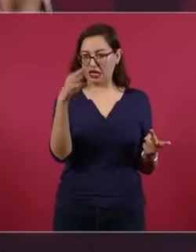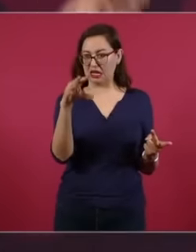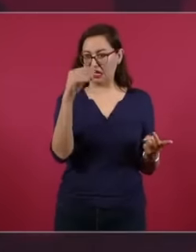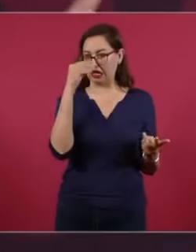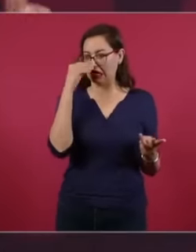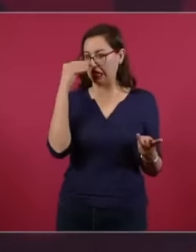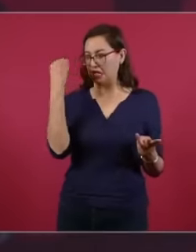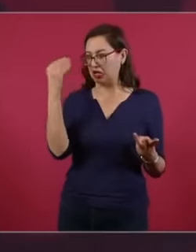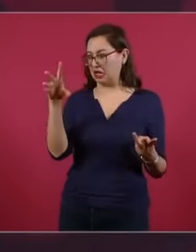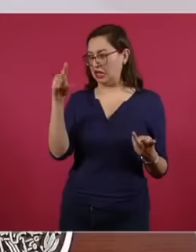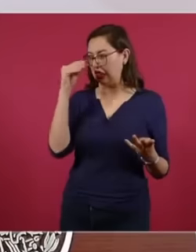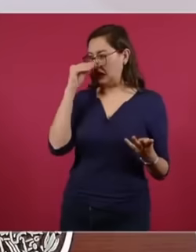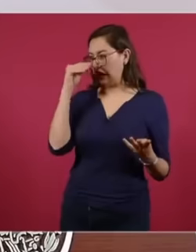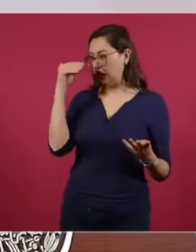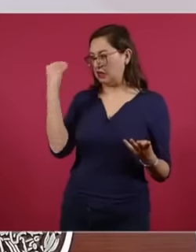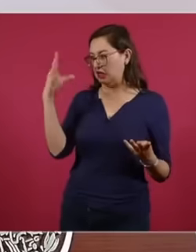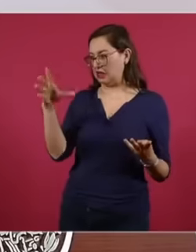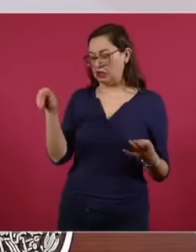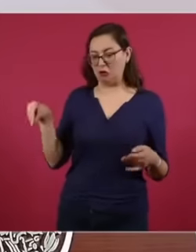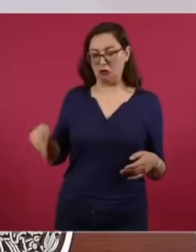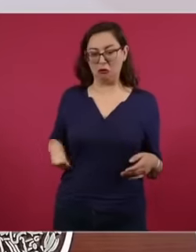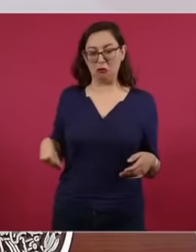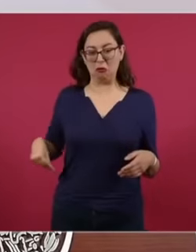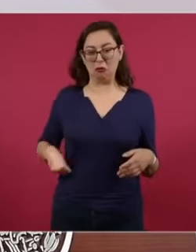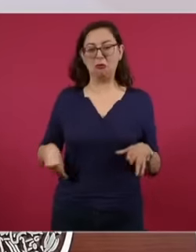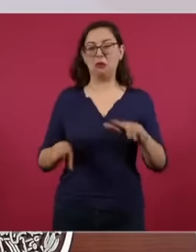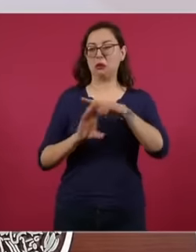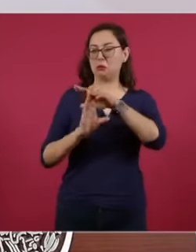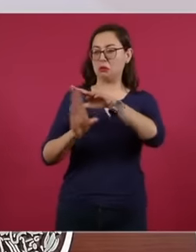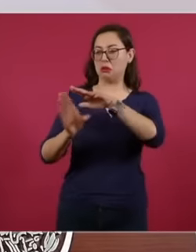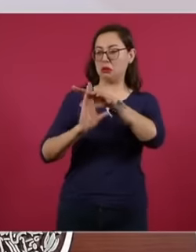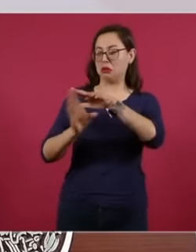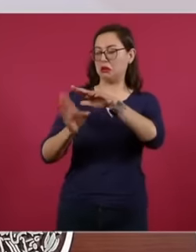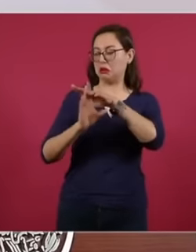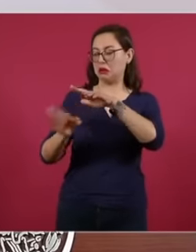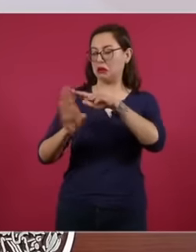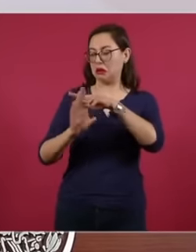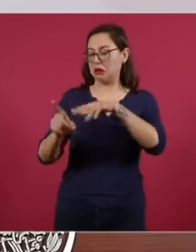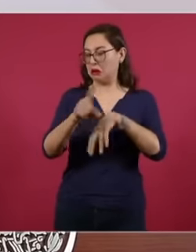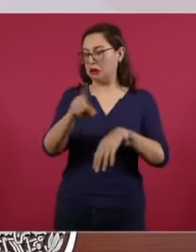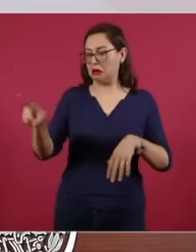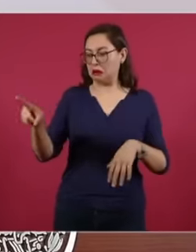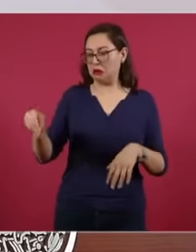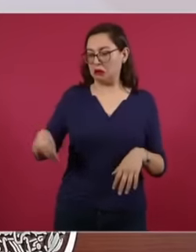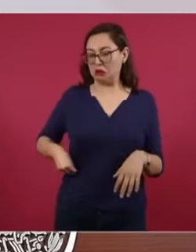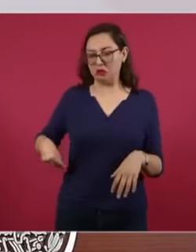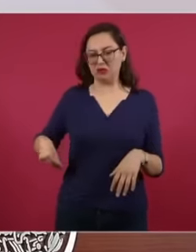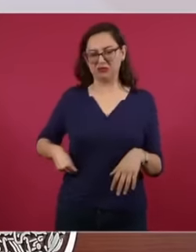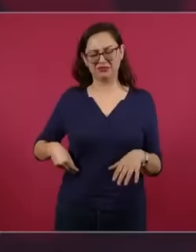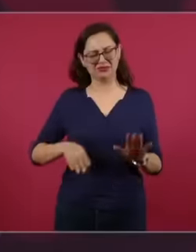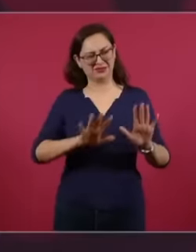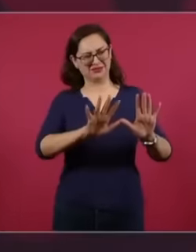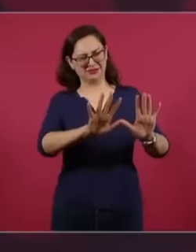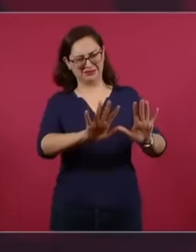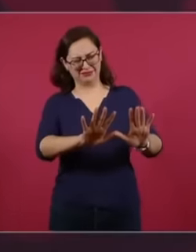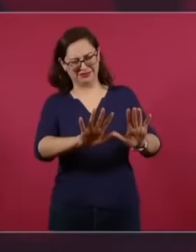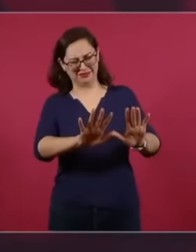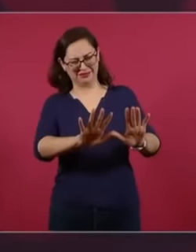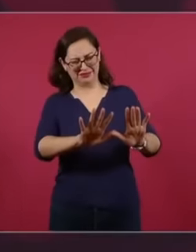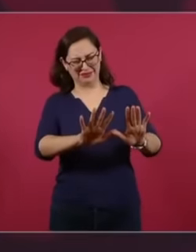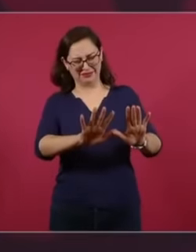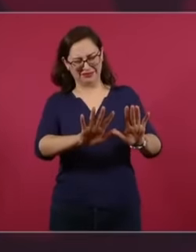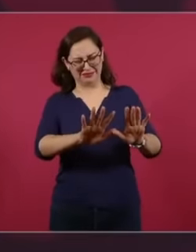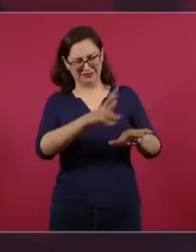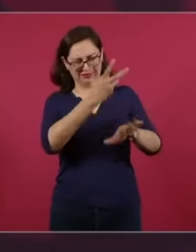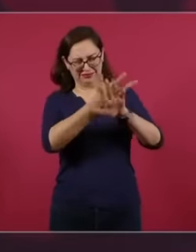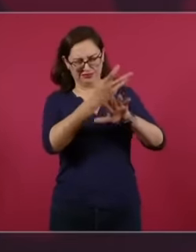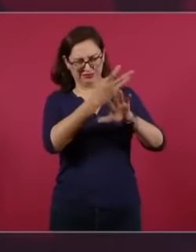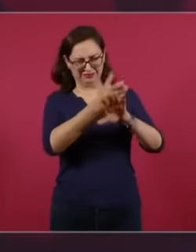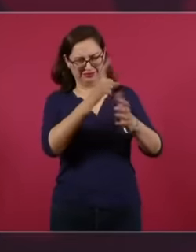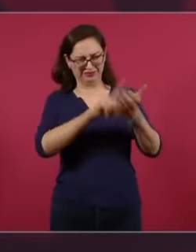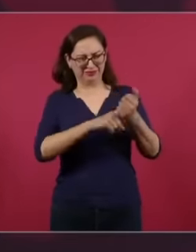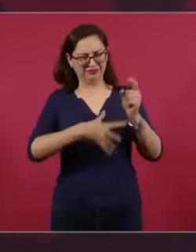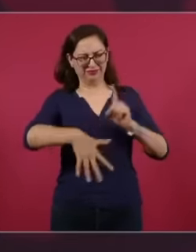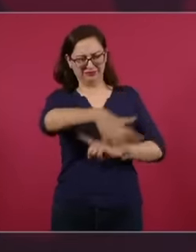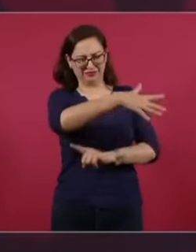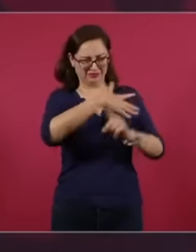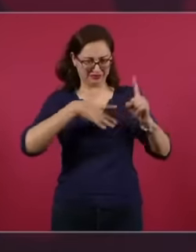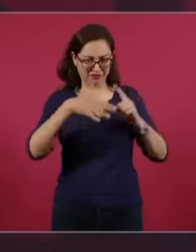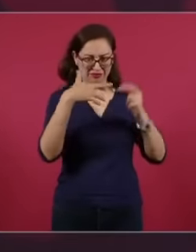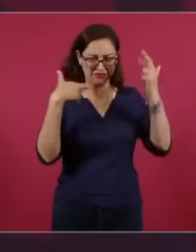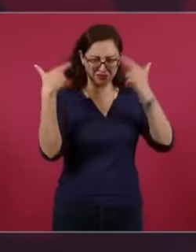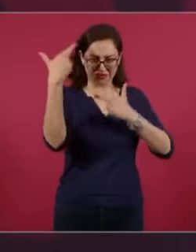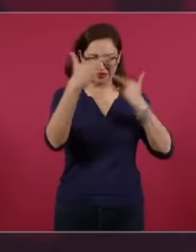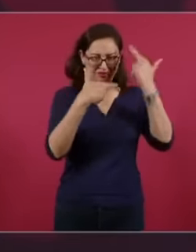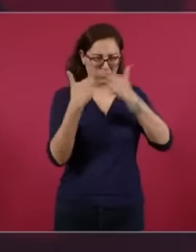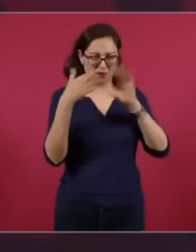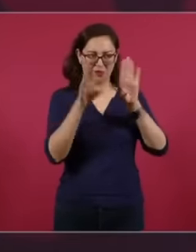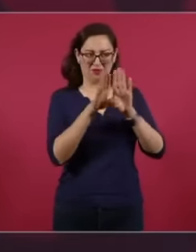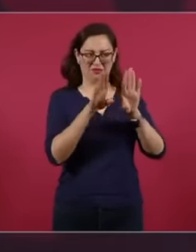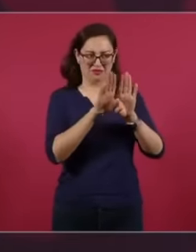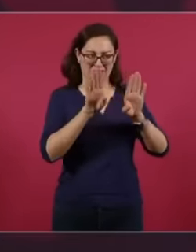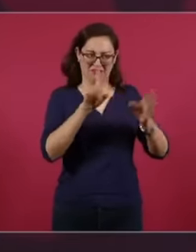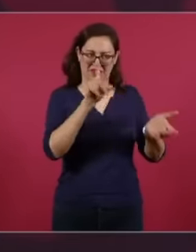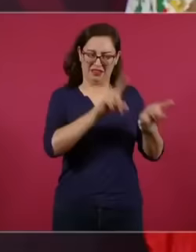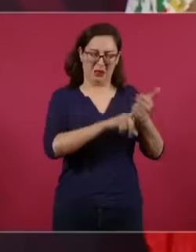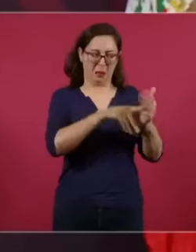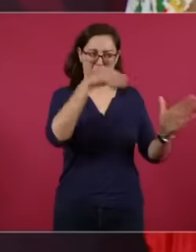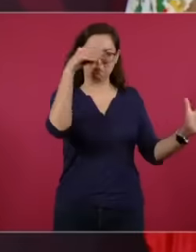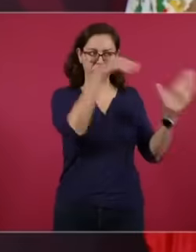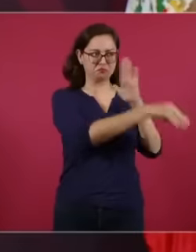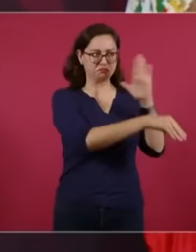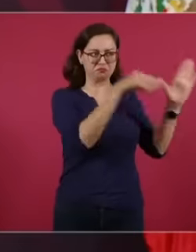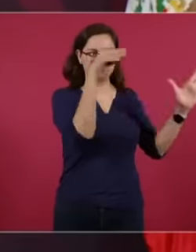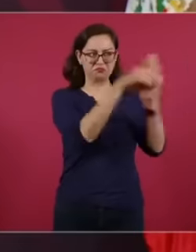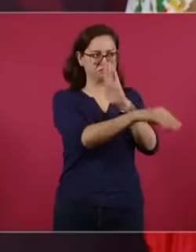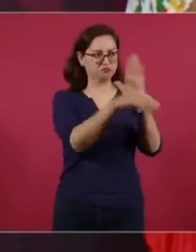migrants They review the internal crisis situation in the United States.